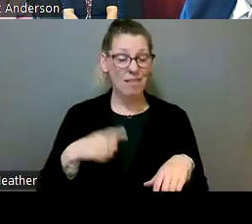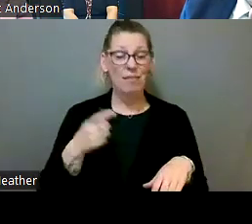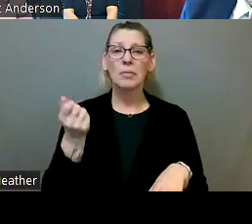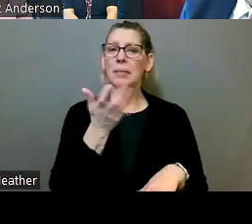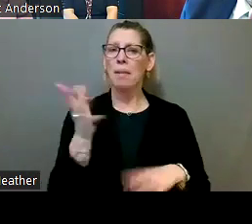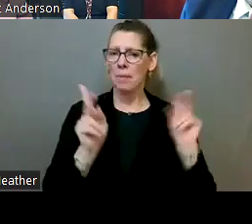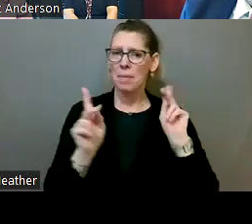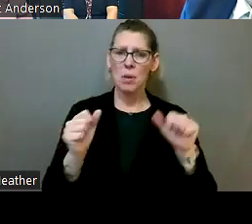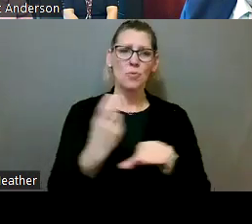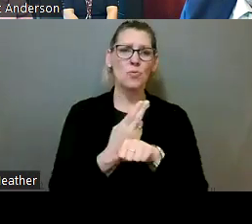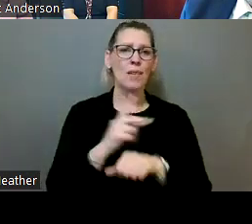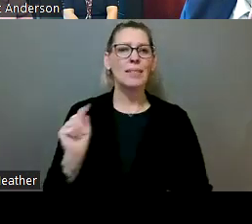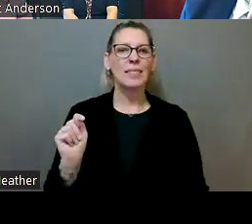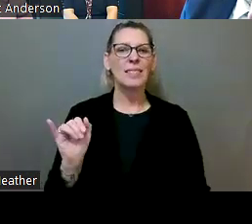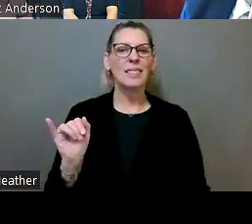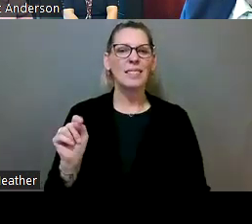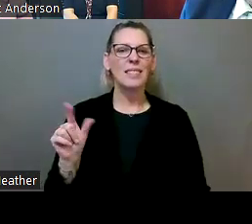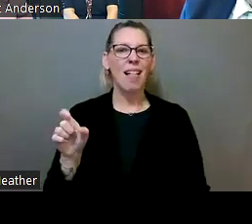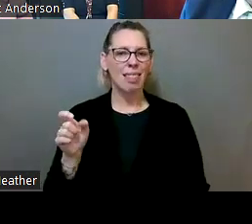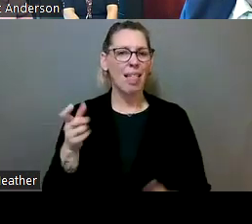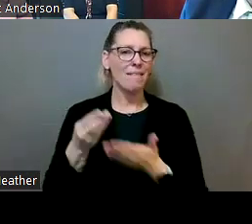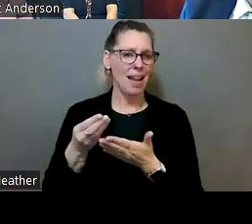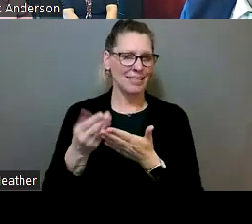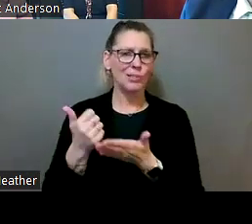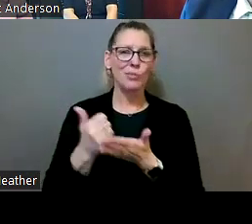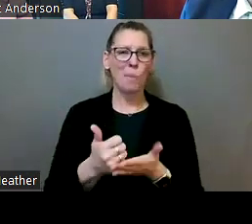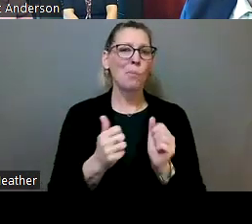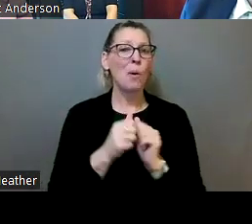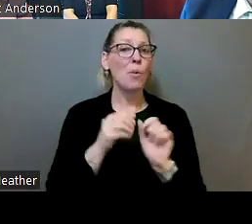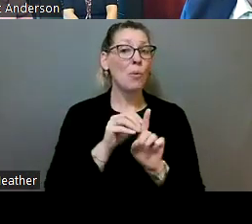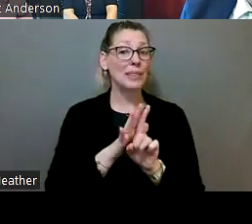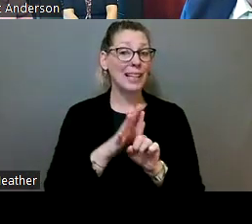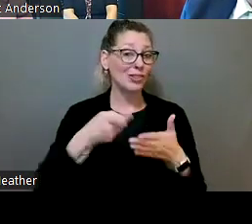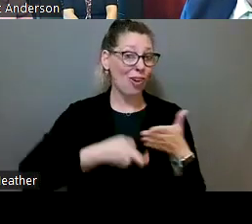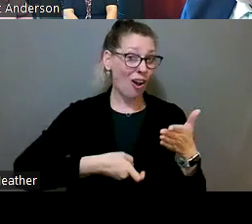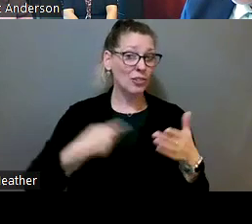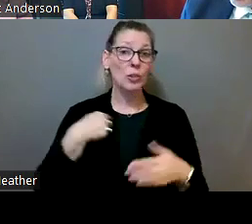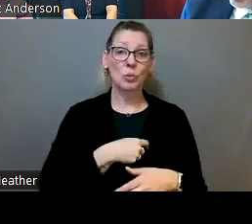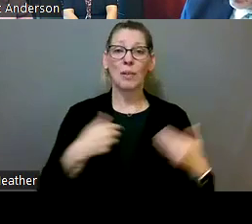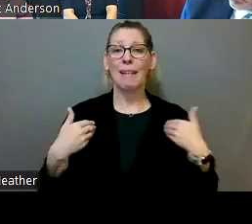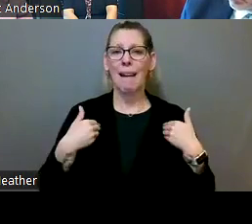use title funds and things like that to help with orientation costs. We have a document here for